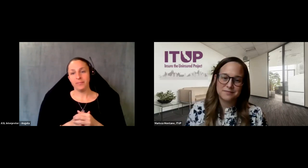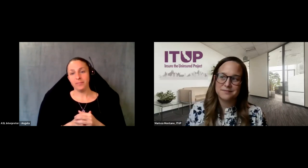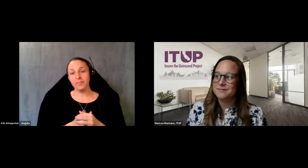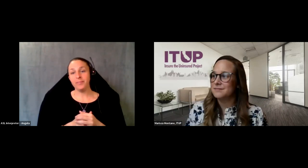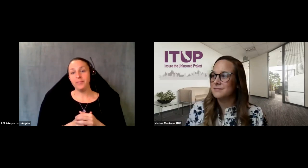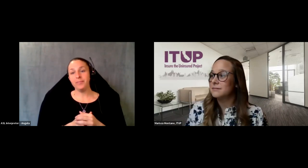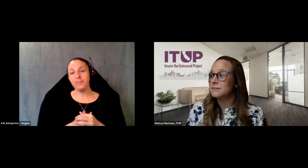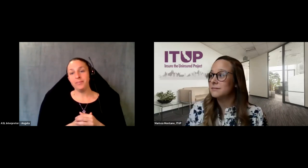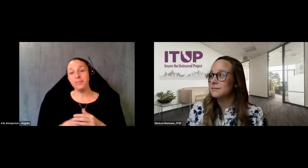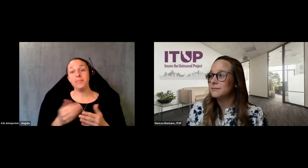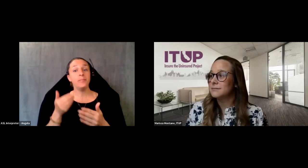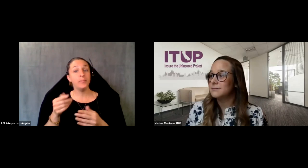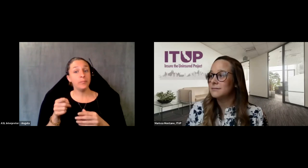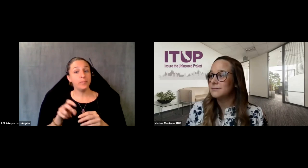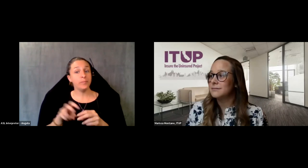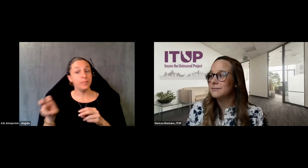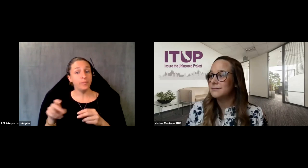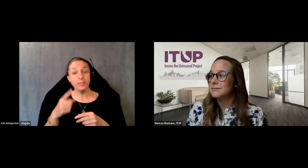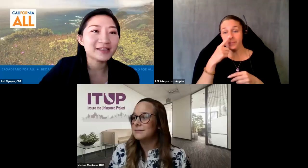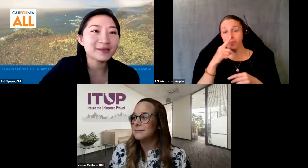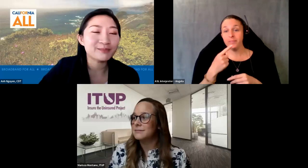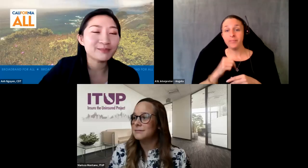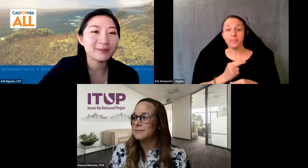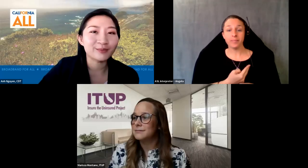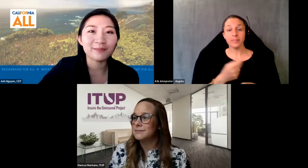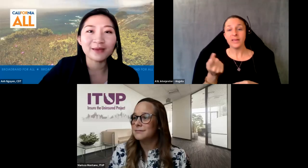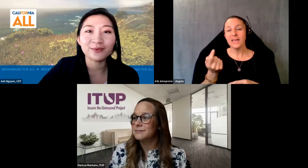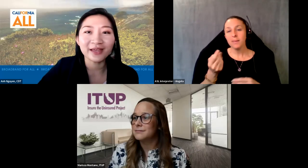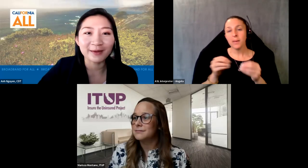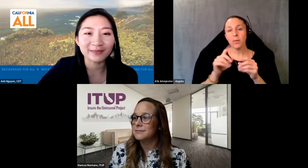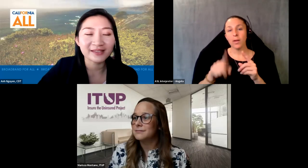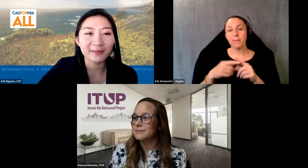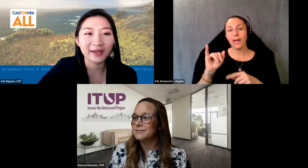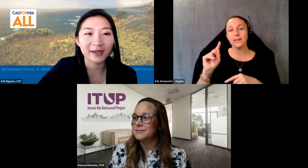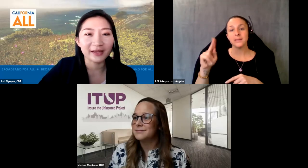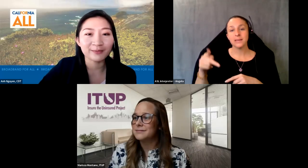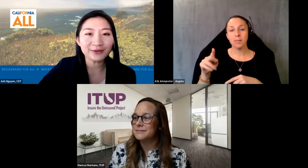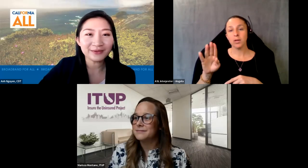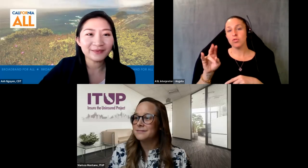before you leave us. Can you tell us a little bit about the ITUP bootcamp that's coming up in April?